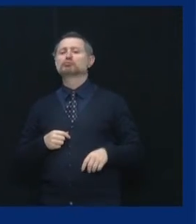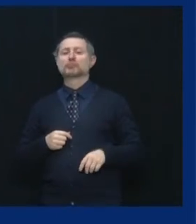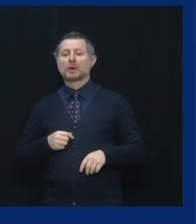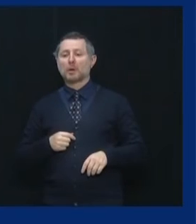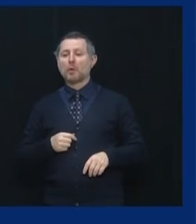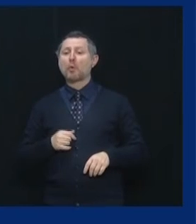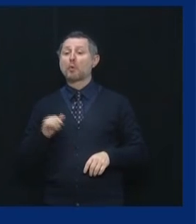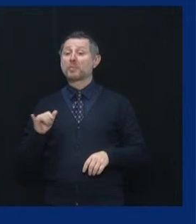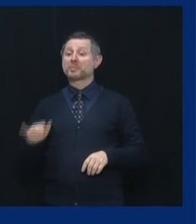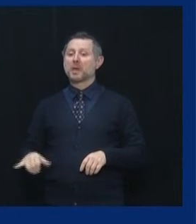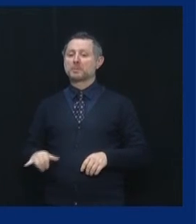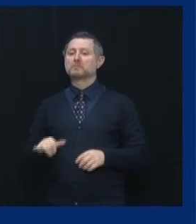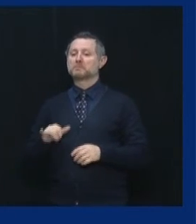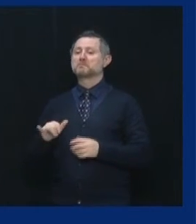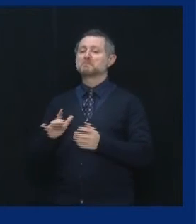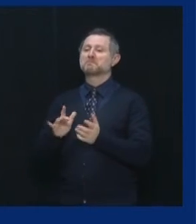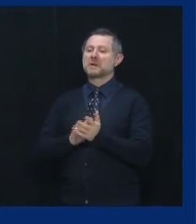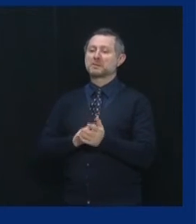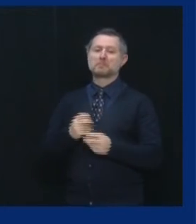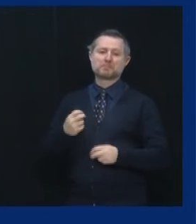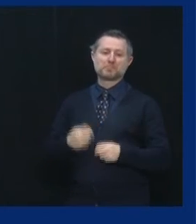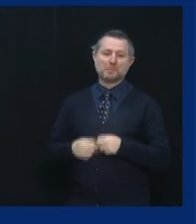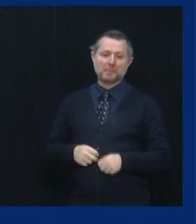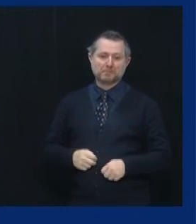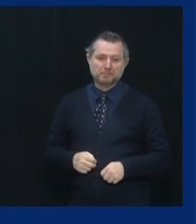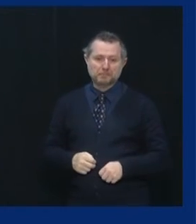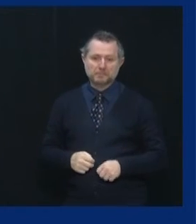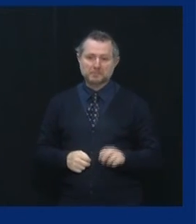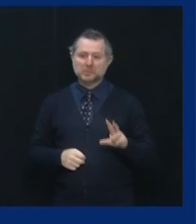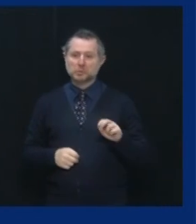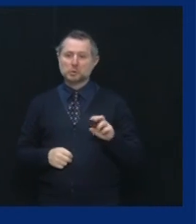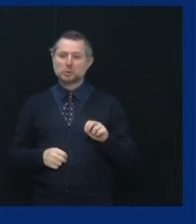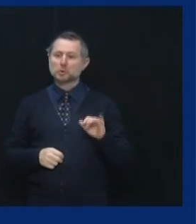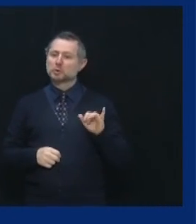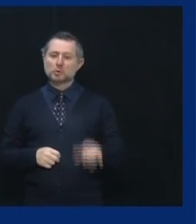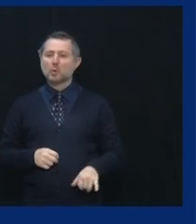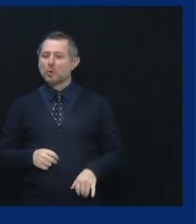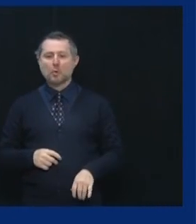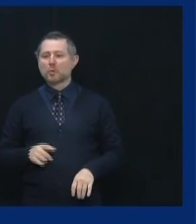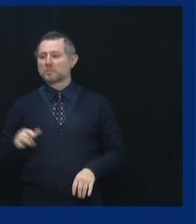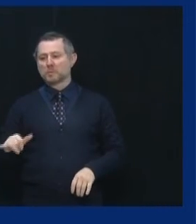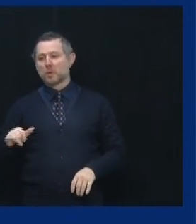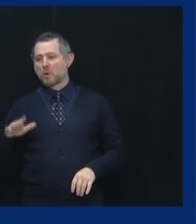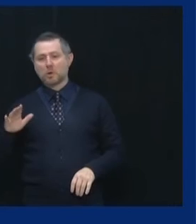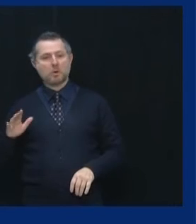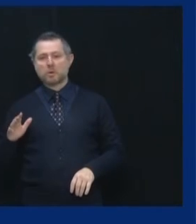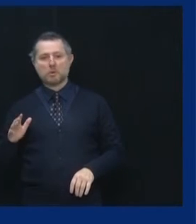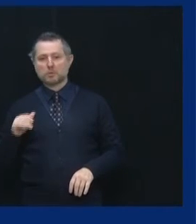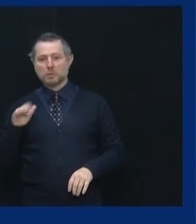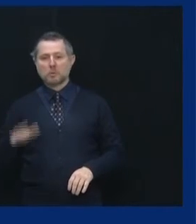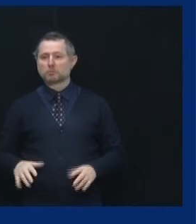I'M ONLY AT 60% ACCEPTANCE RATE.